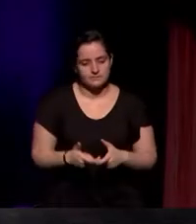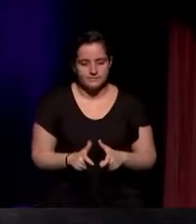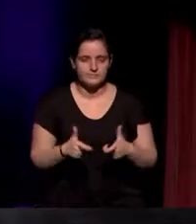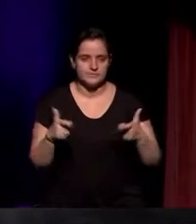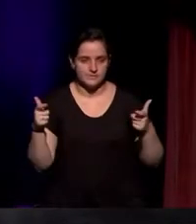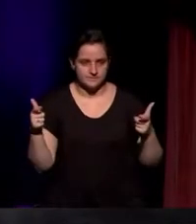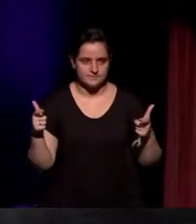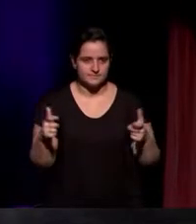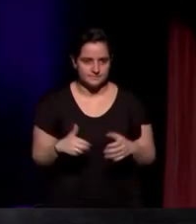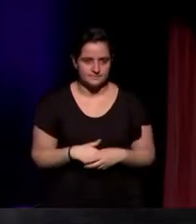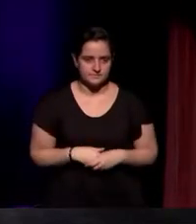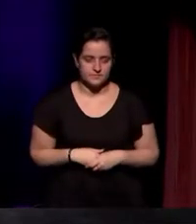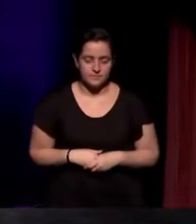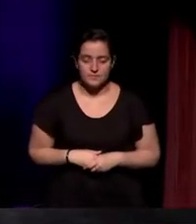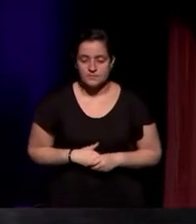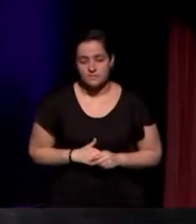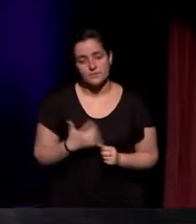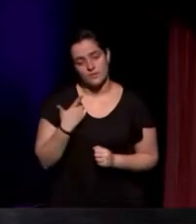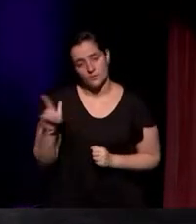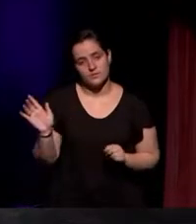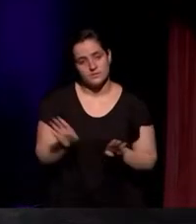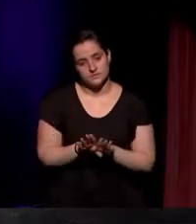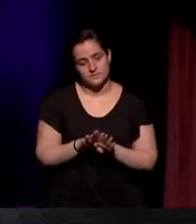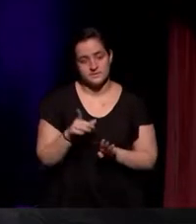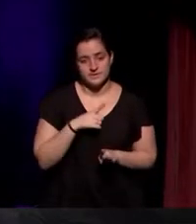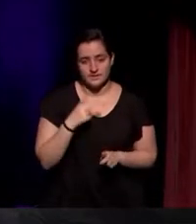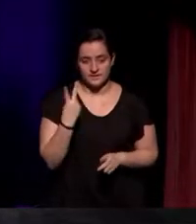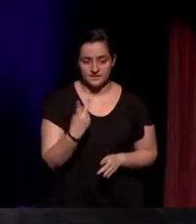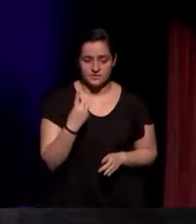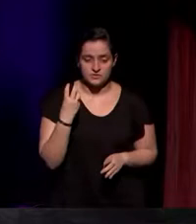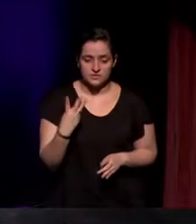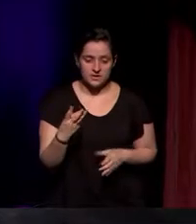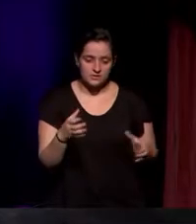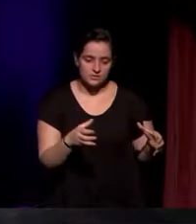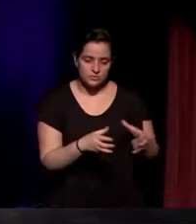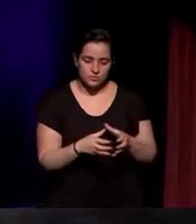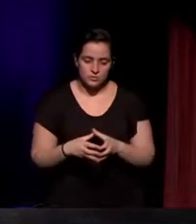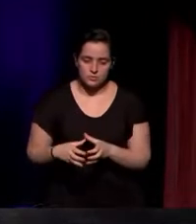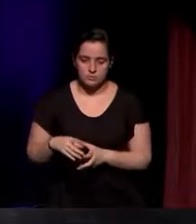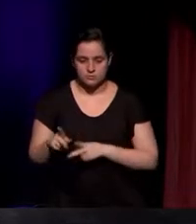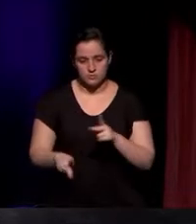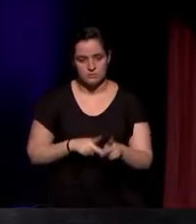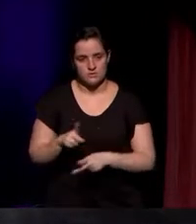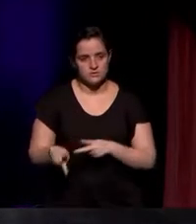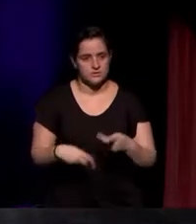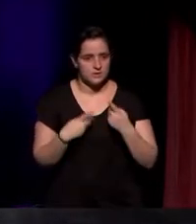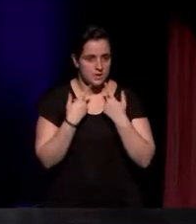Another question and we have about 23 groups population and language,